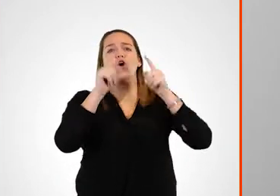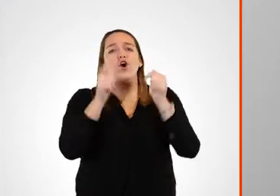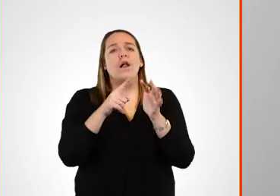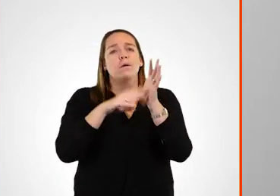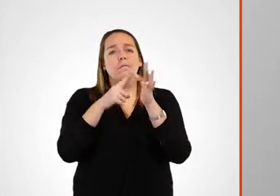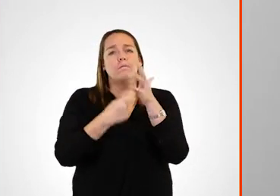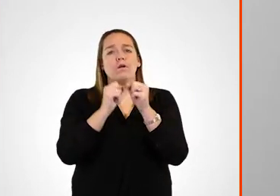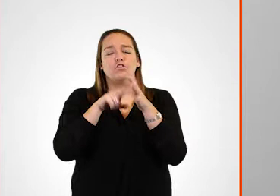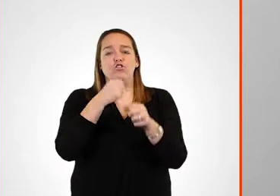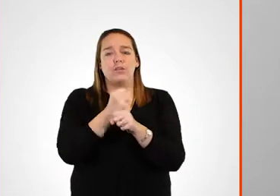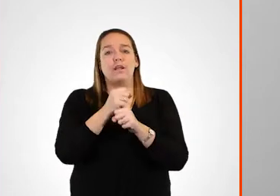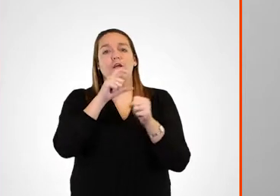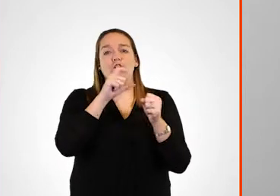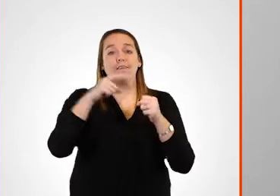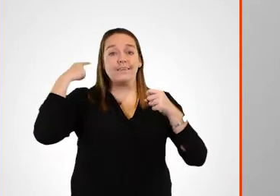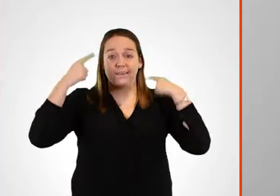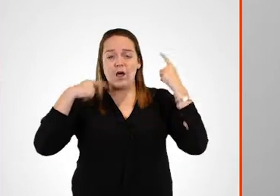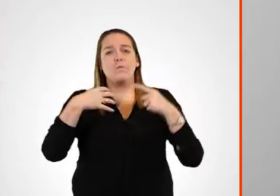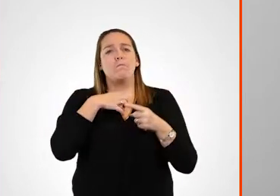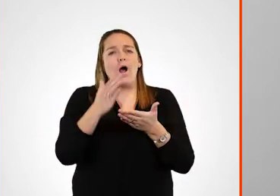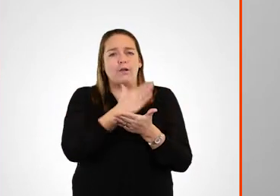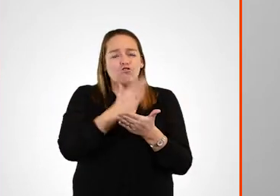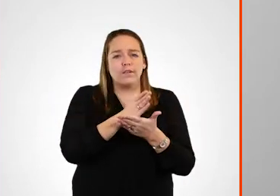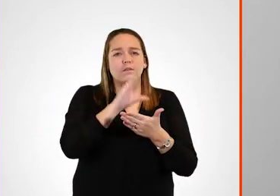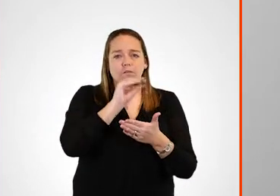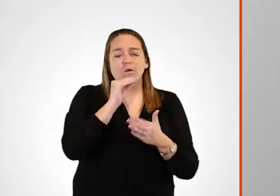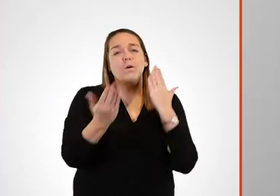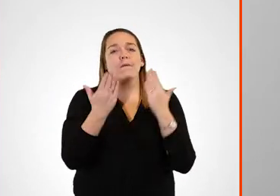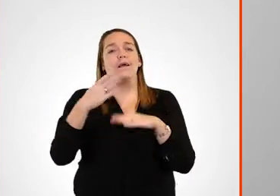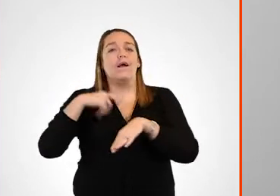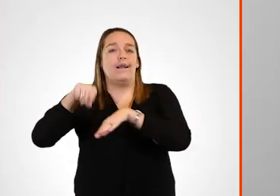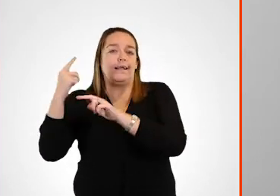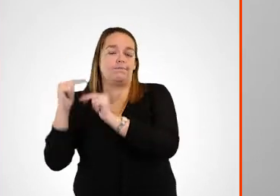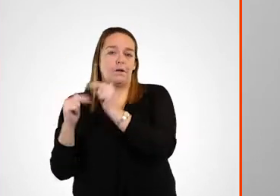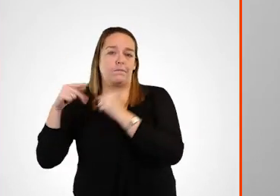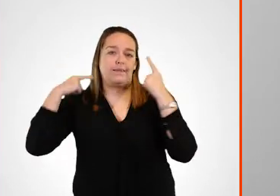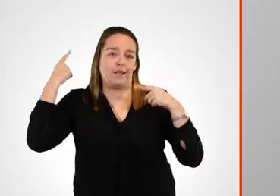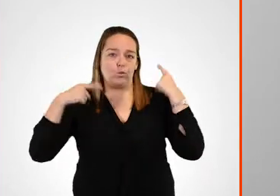with greater accuracy than the later developing sounds.